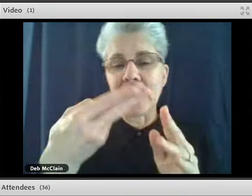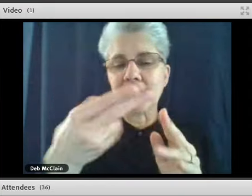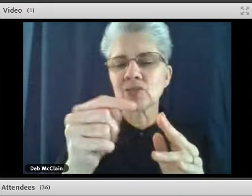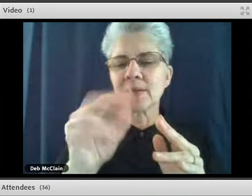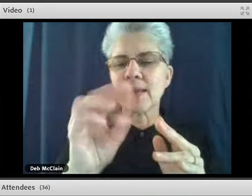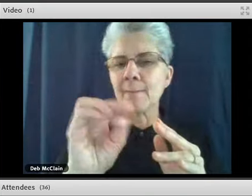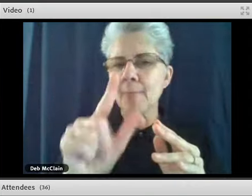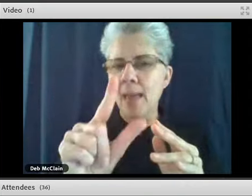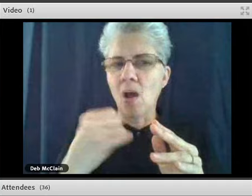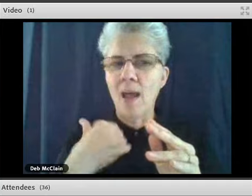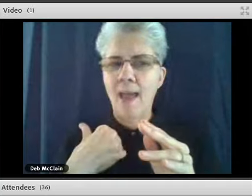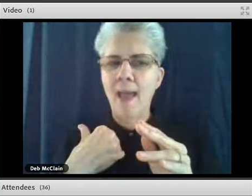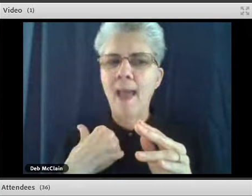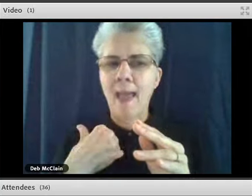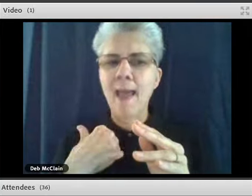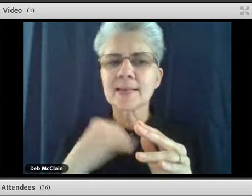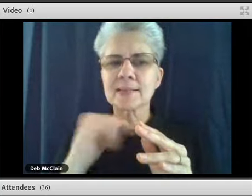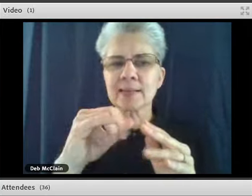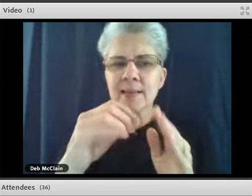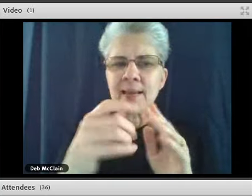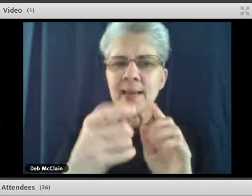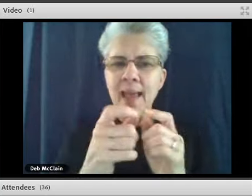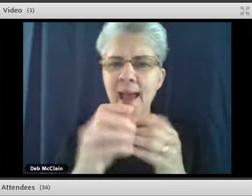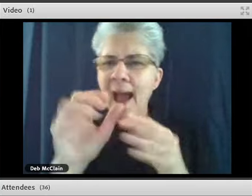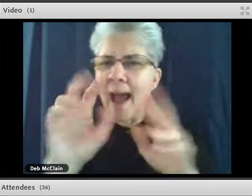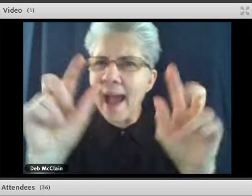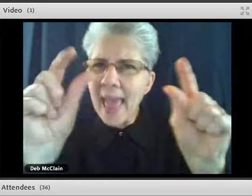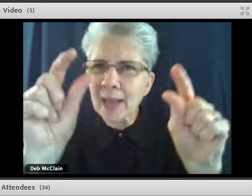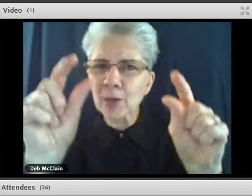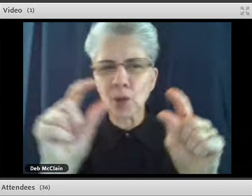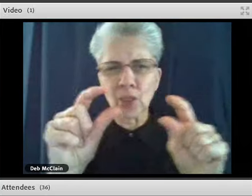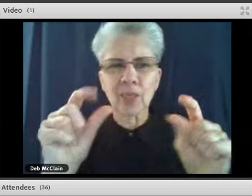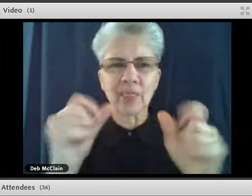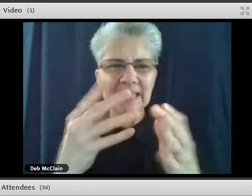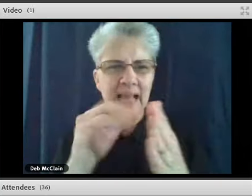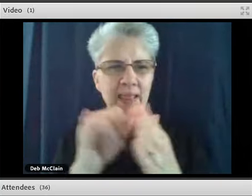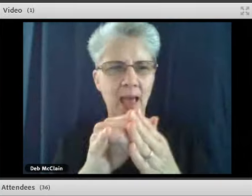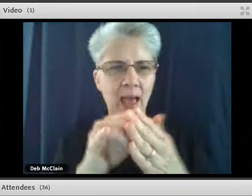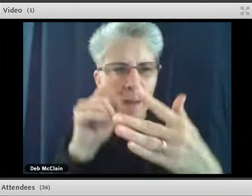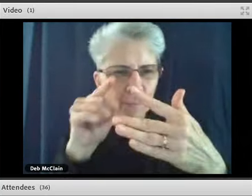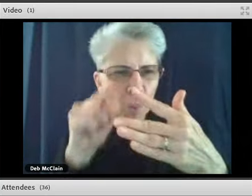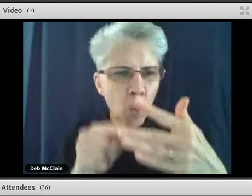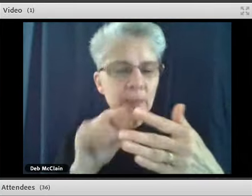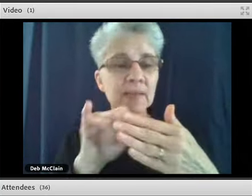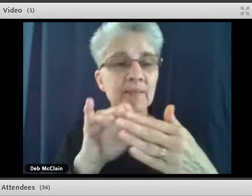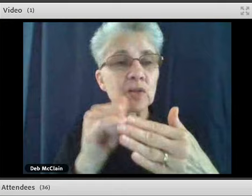So, again, it's in HTML, and has identifiable attributes, like a header, or different things like that.